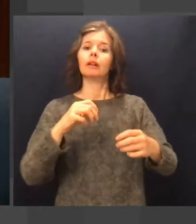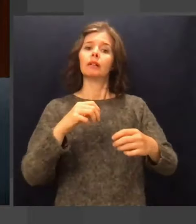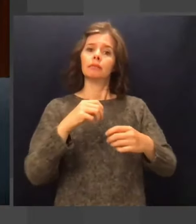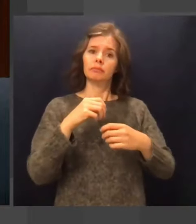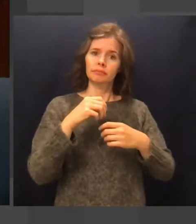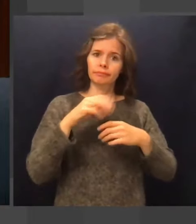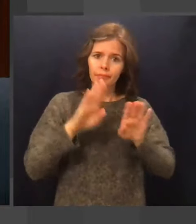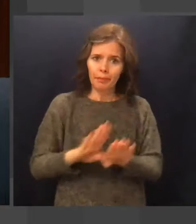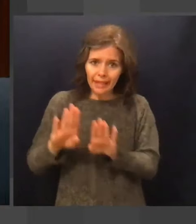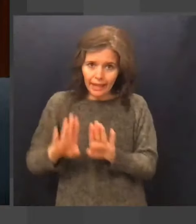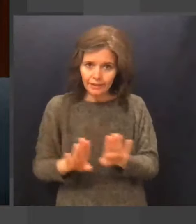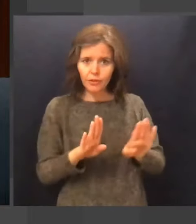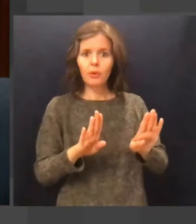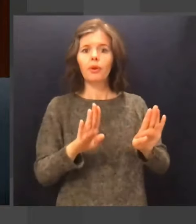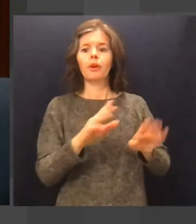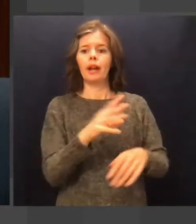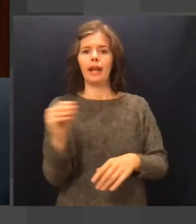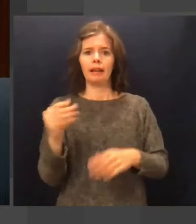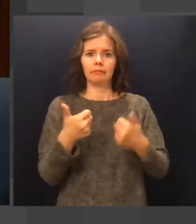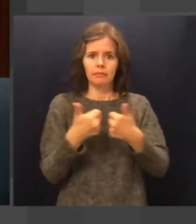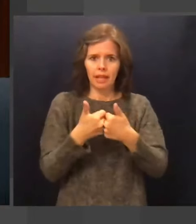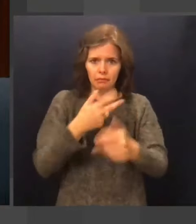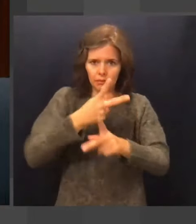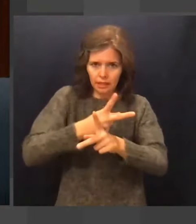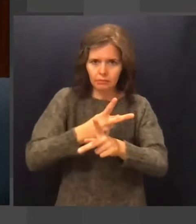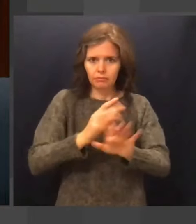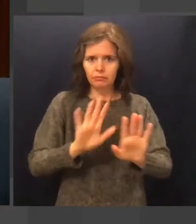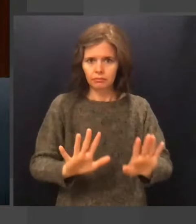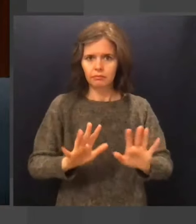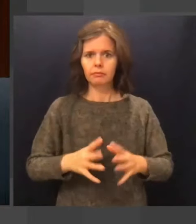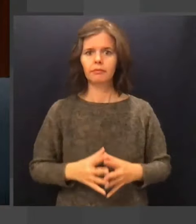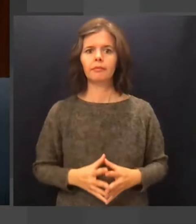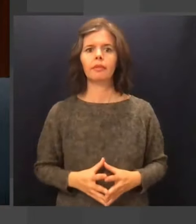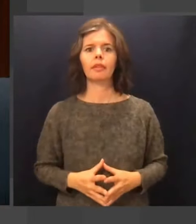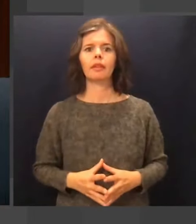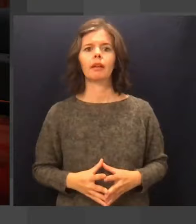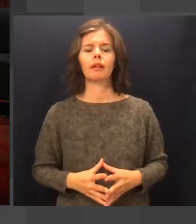INTERESTING BEHAVIORS.